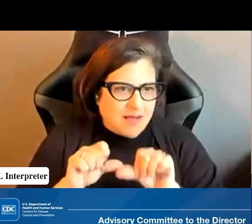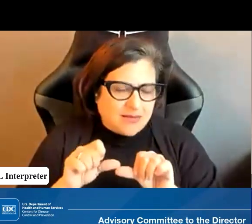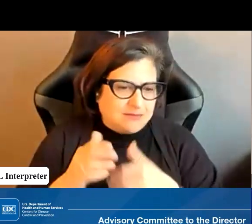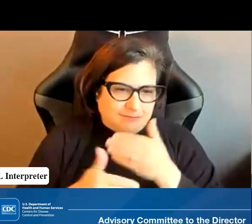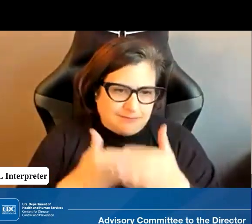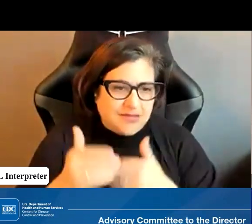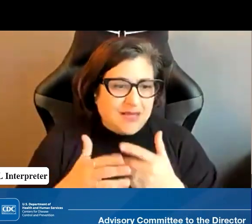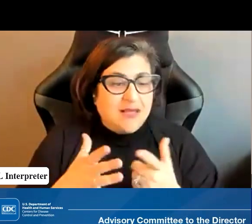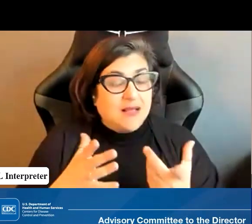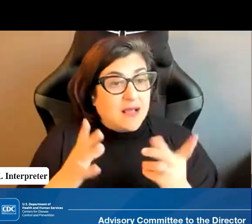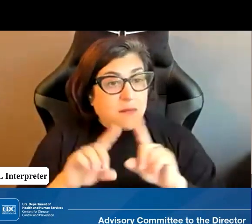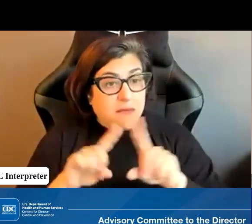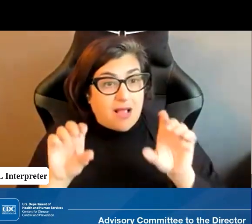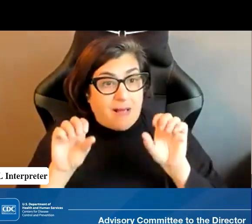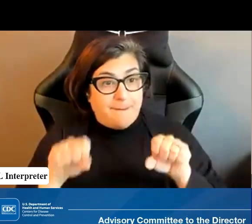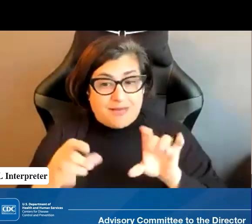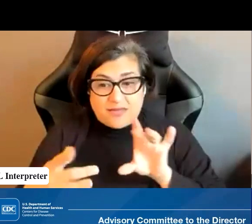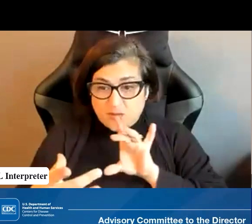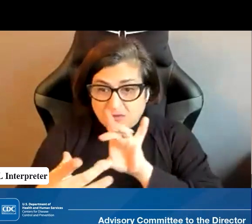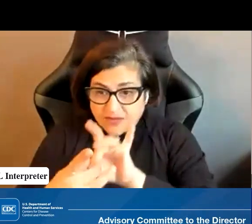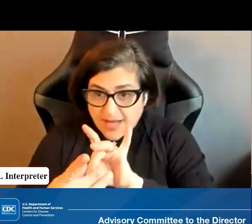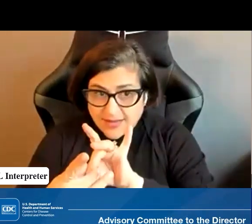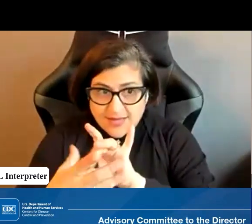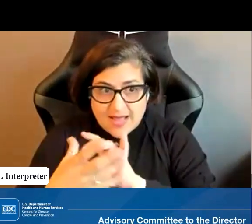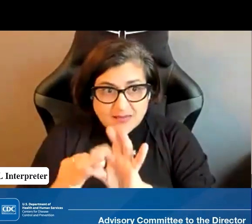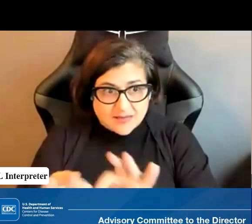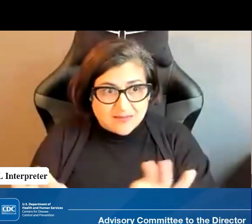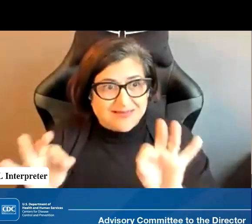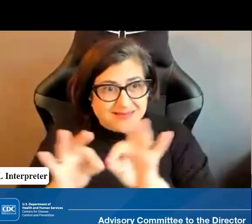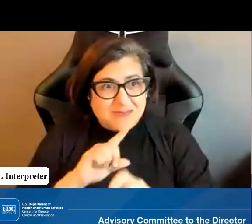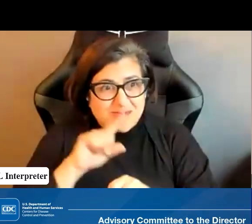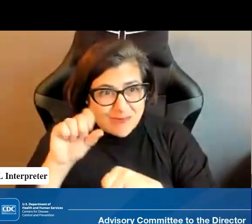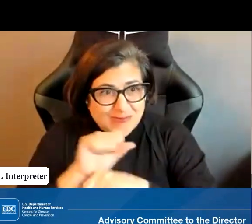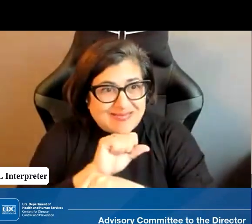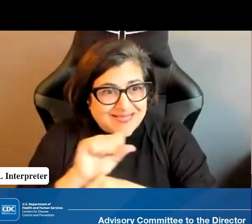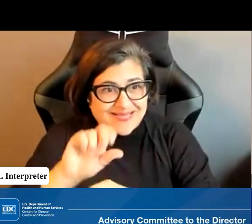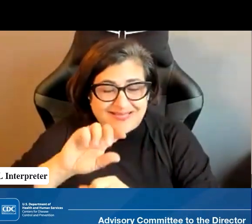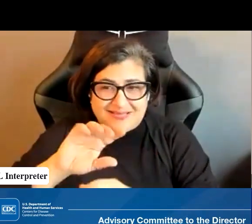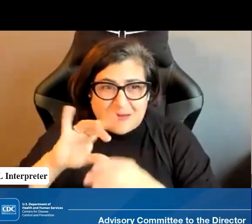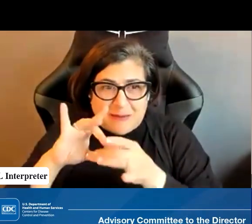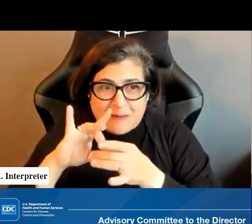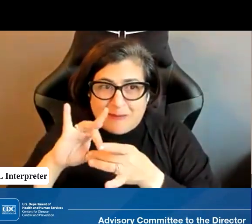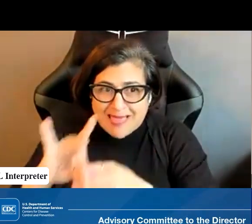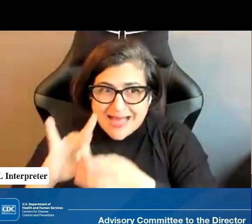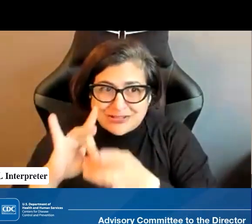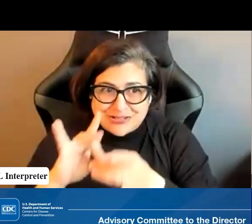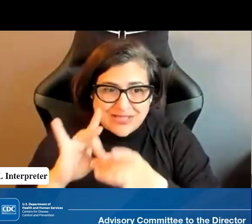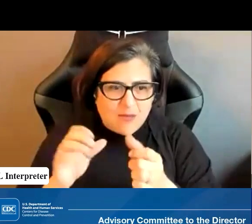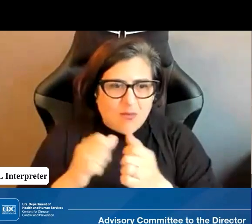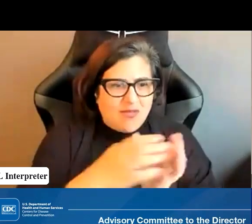and have meaningful relationships with a wide set of partners who can carry that message